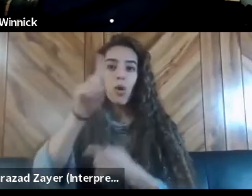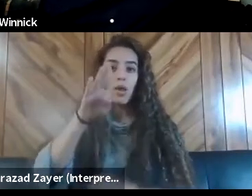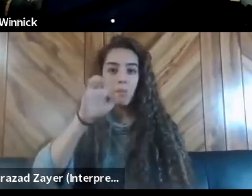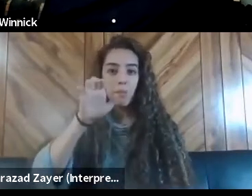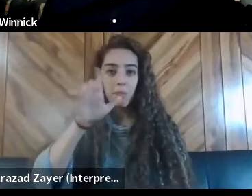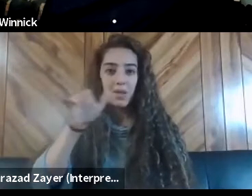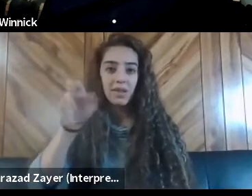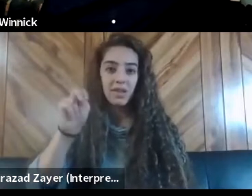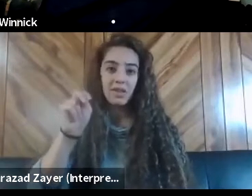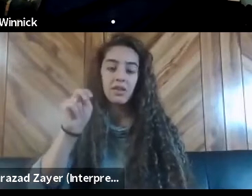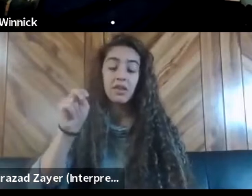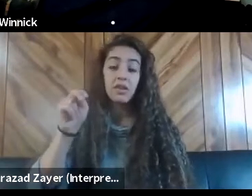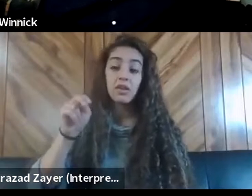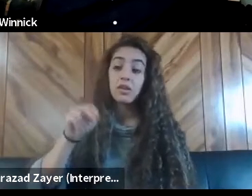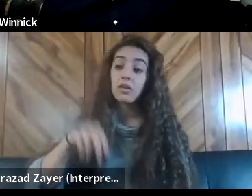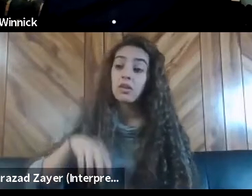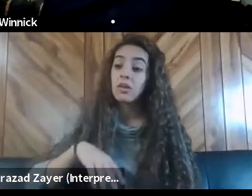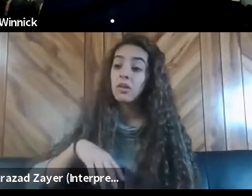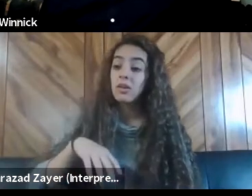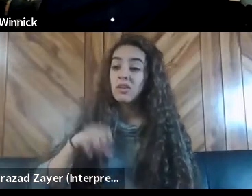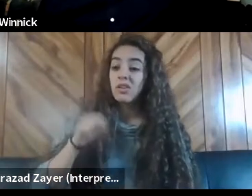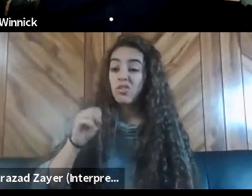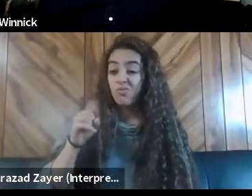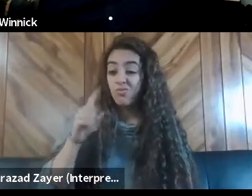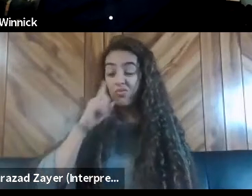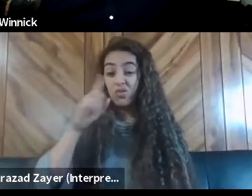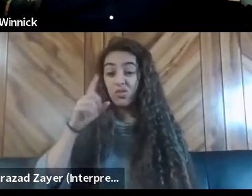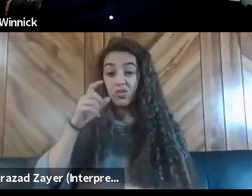terms of self care, I realized very early on that he's a visual